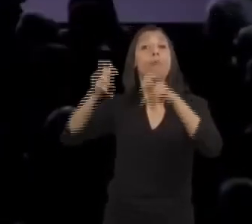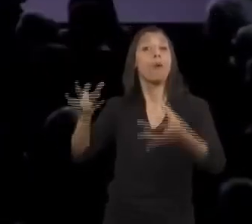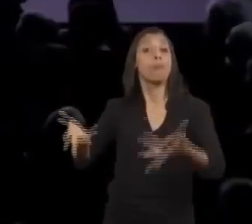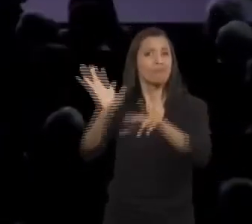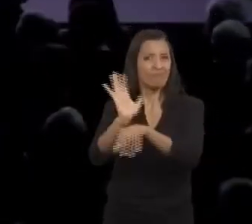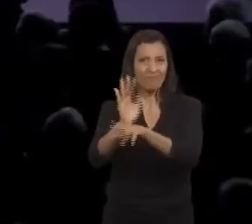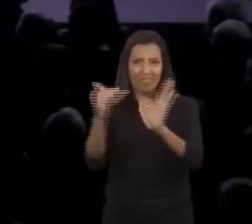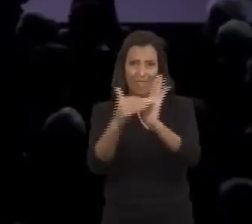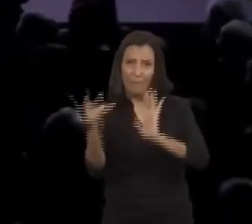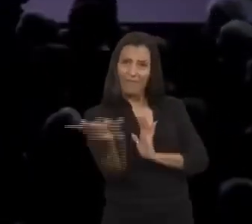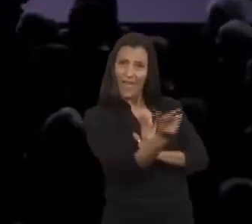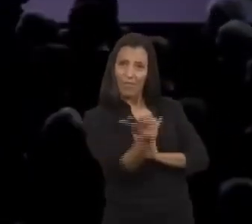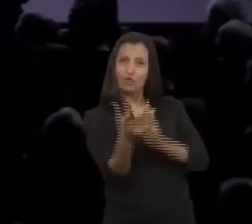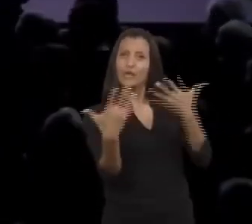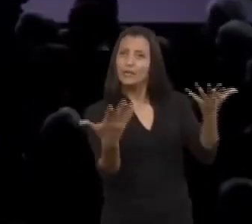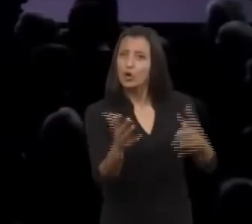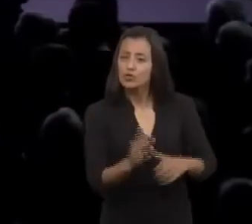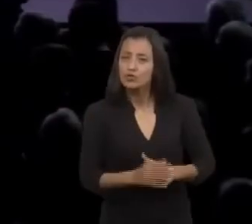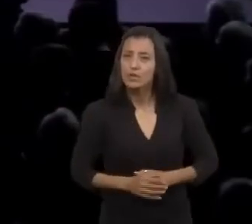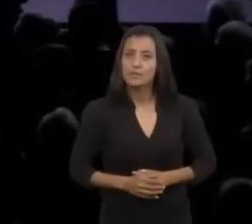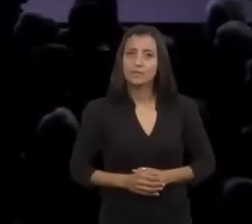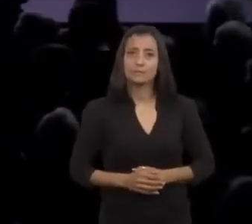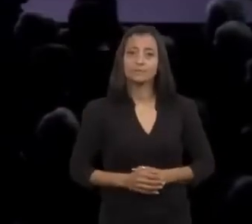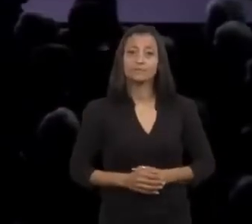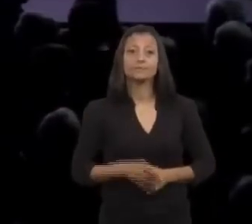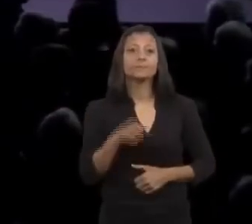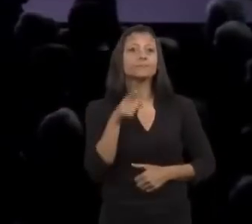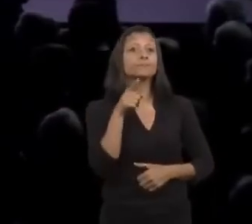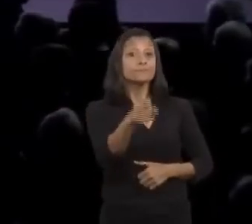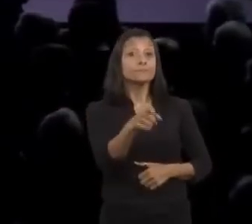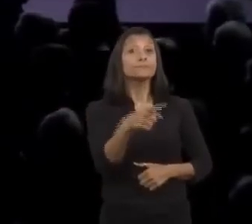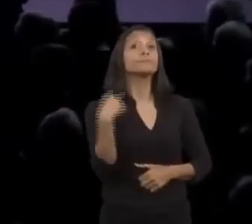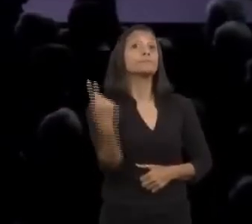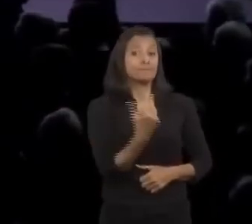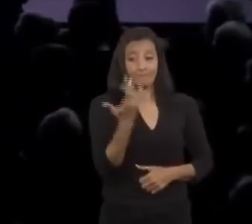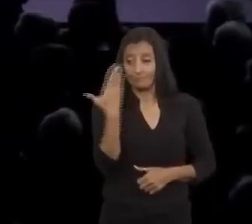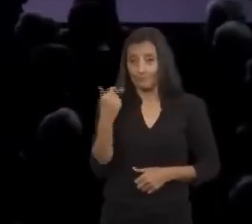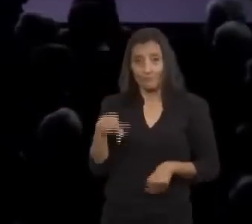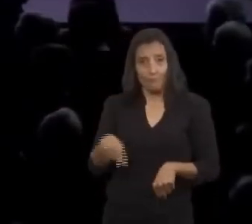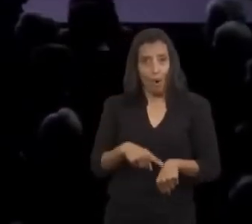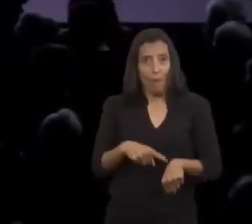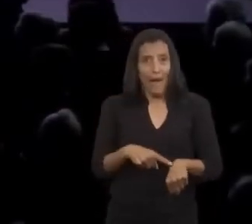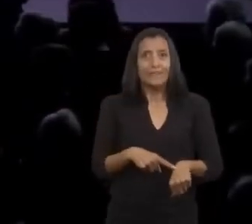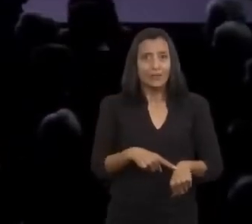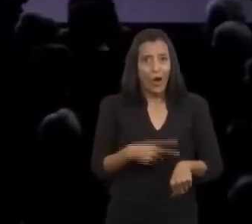So, and that is what we were living in this moment.